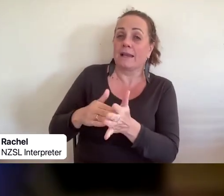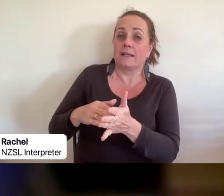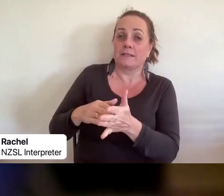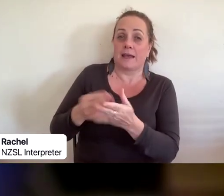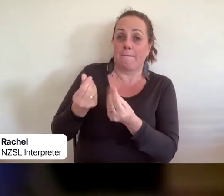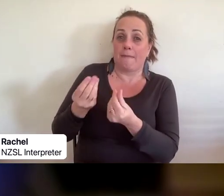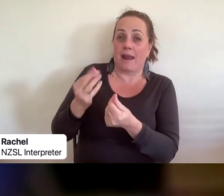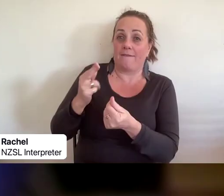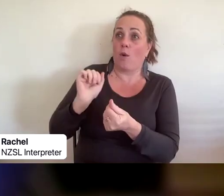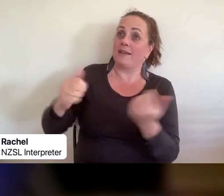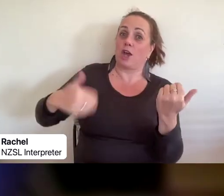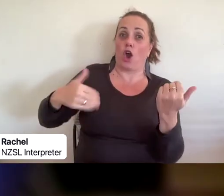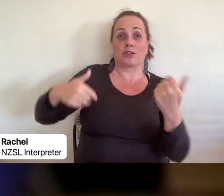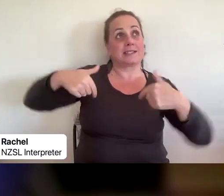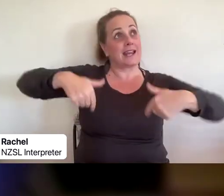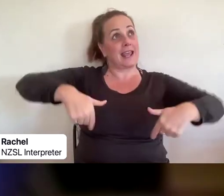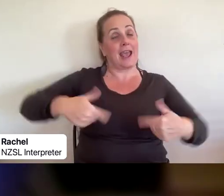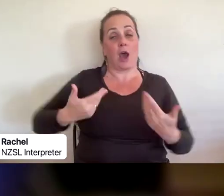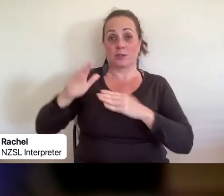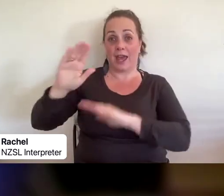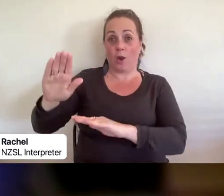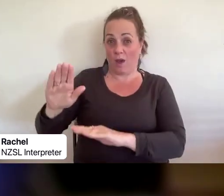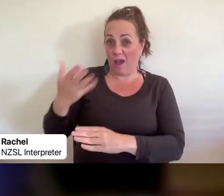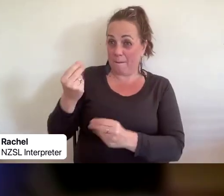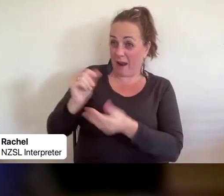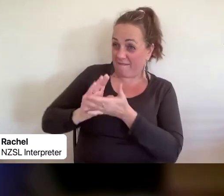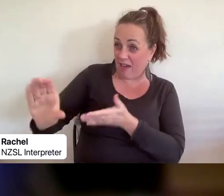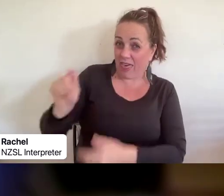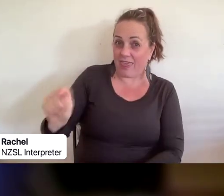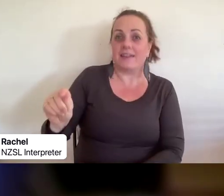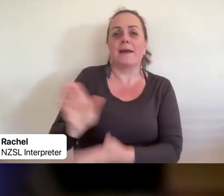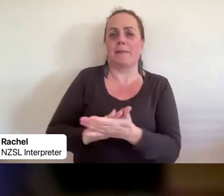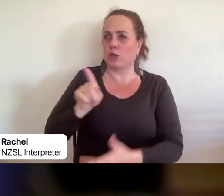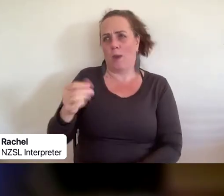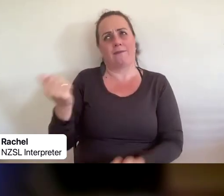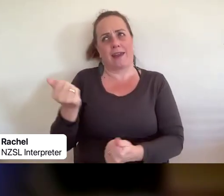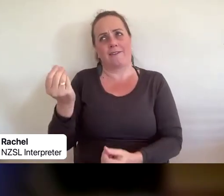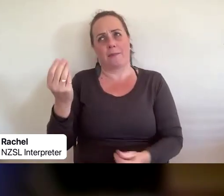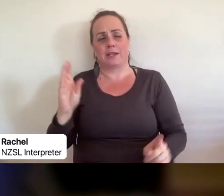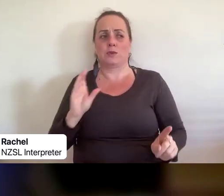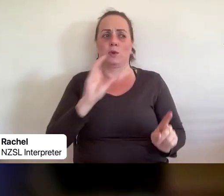here in Aotearoa, they've got enough money for Johnny and Jenny to have a time at Rainbows End